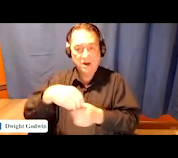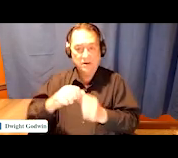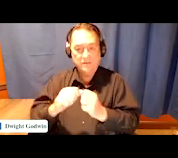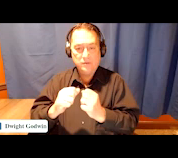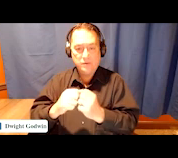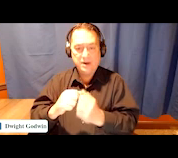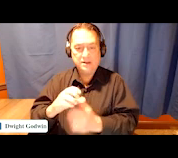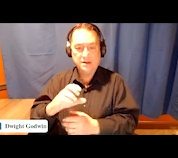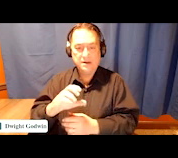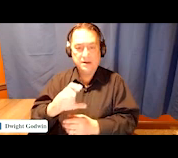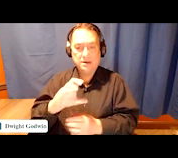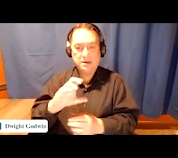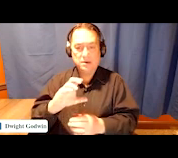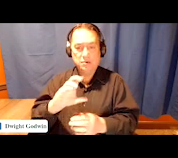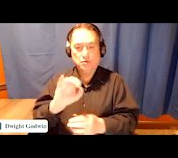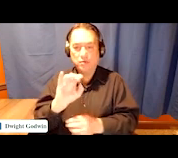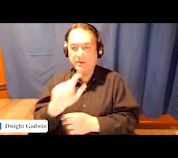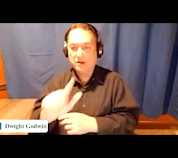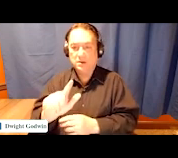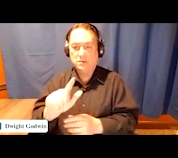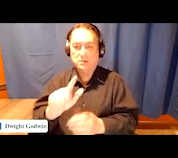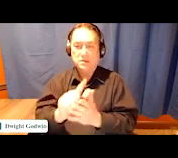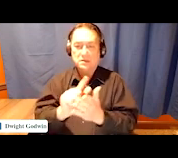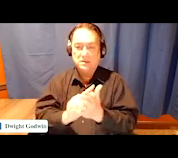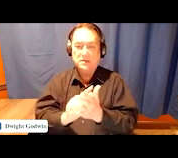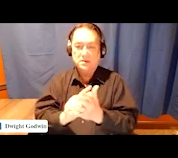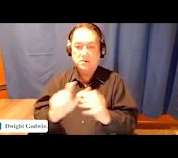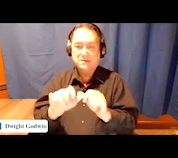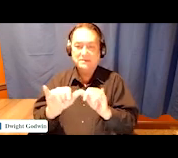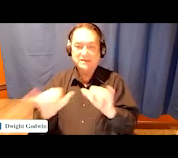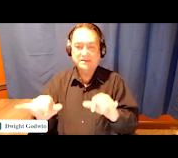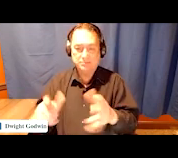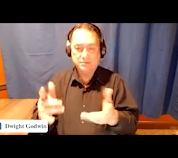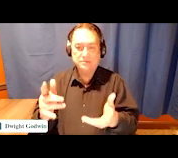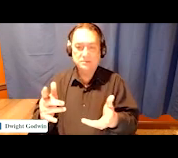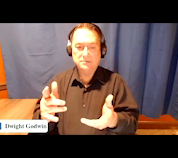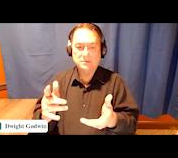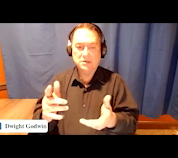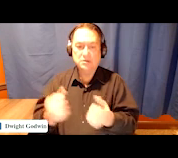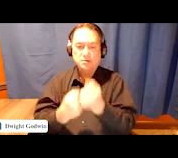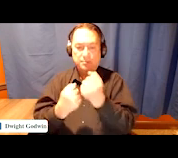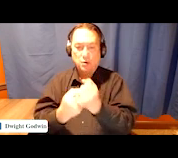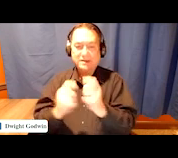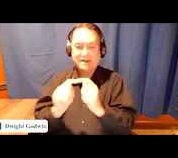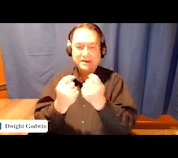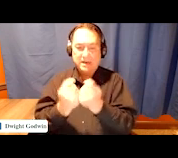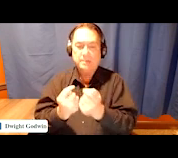criminal legal system process is on treatment court teams. Peers can be an integral component of that team,